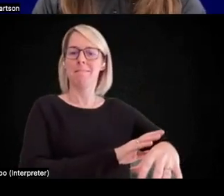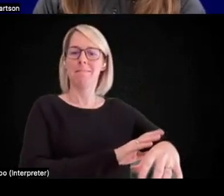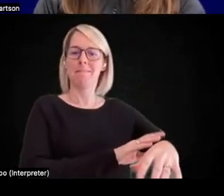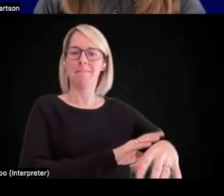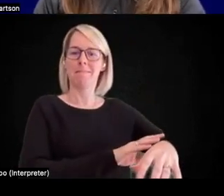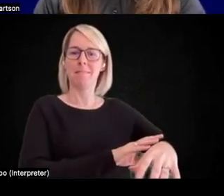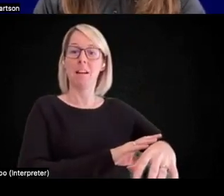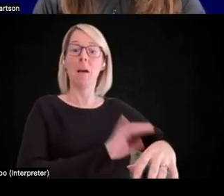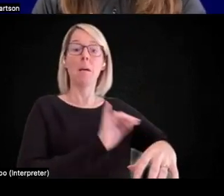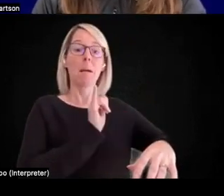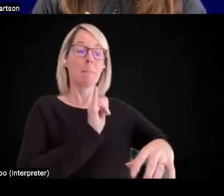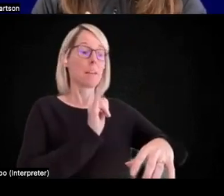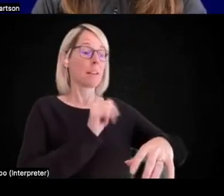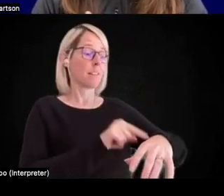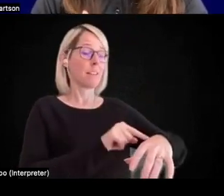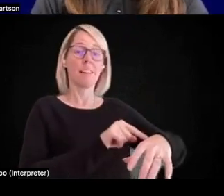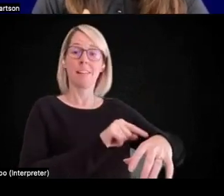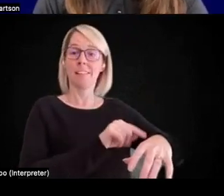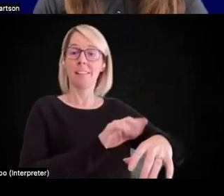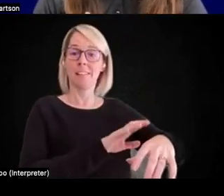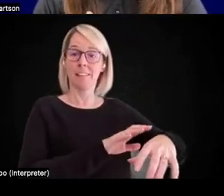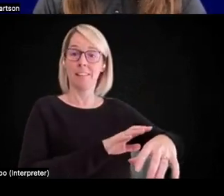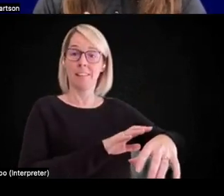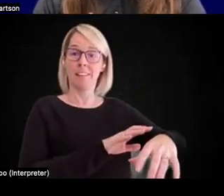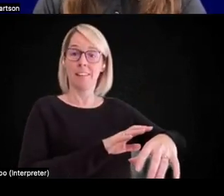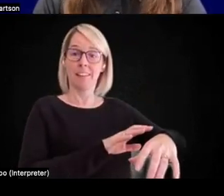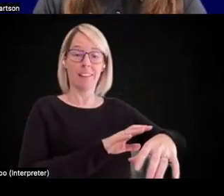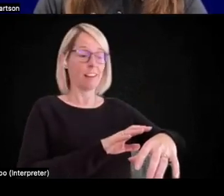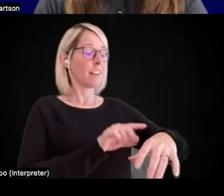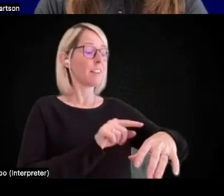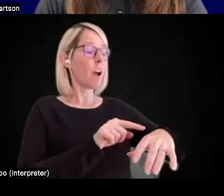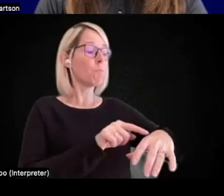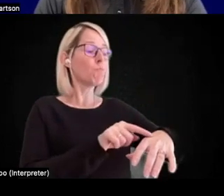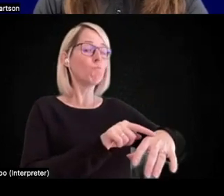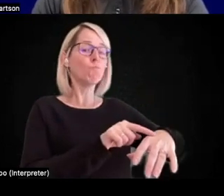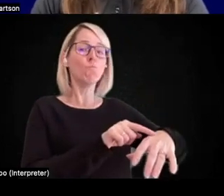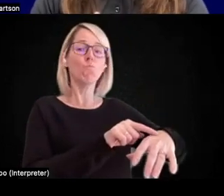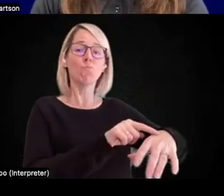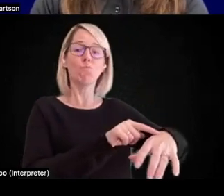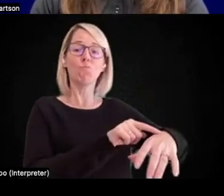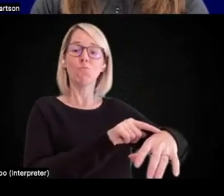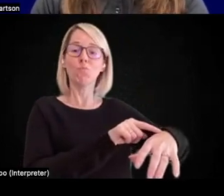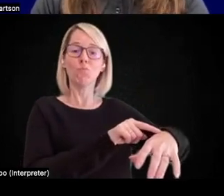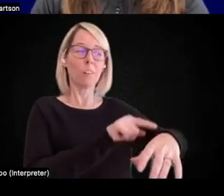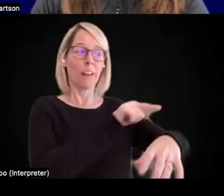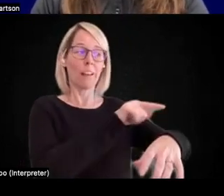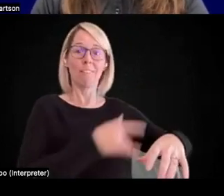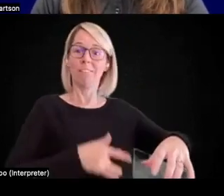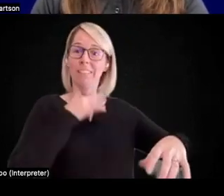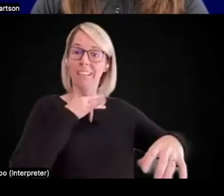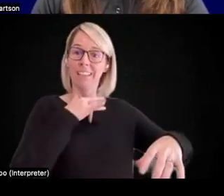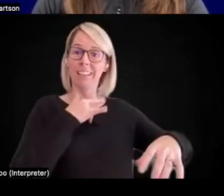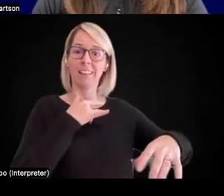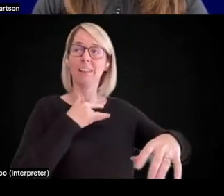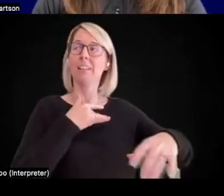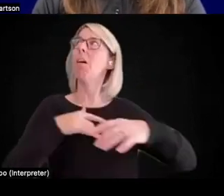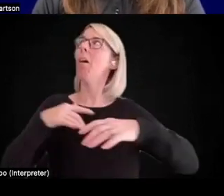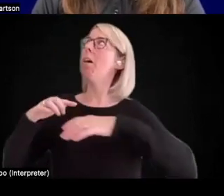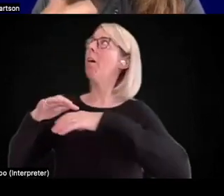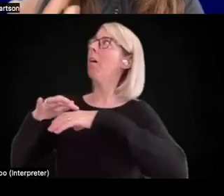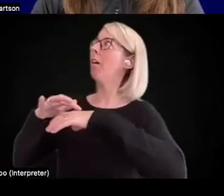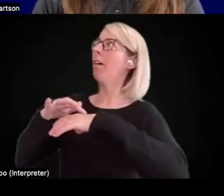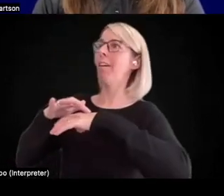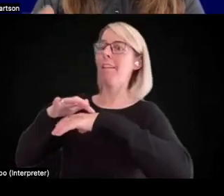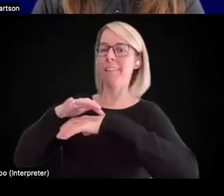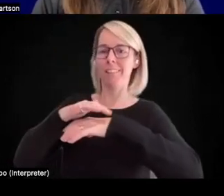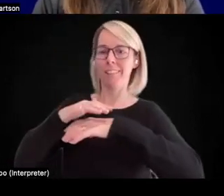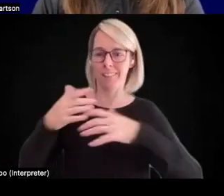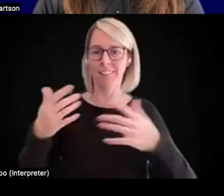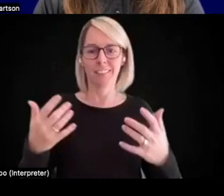of the ant with his own finger. How about the laughing and the humour,